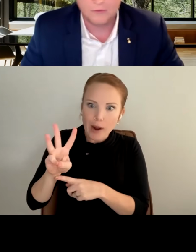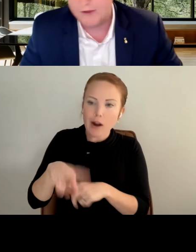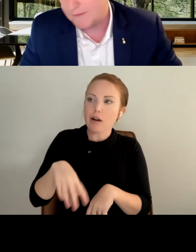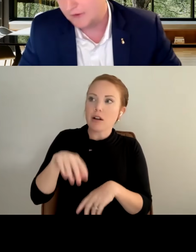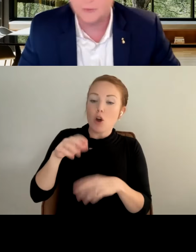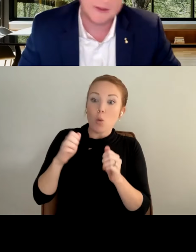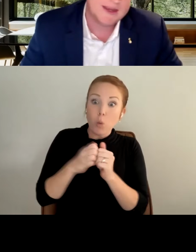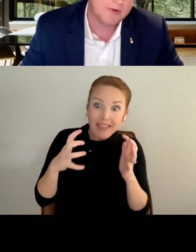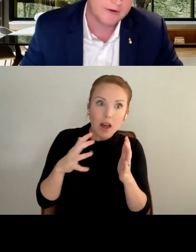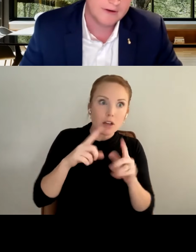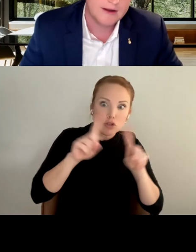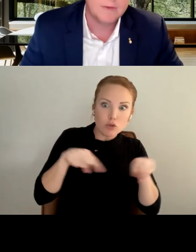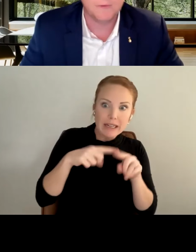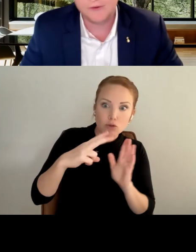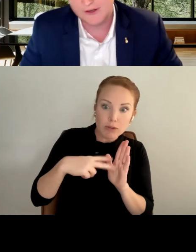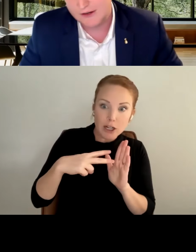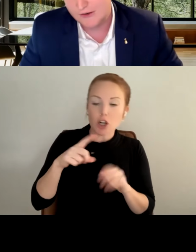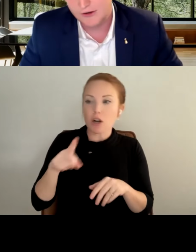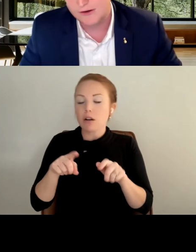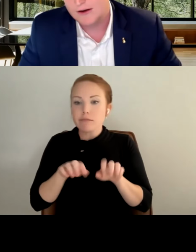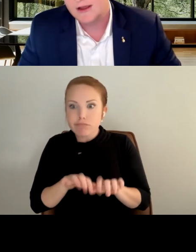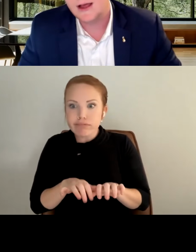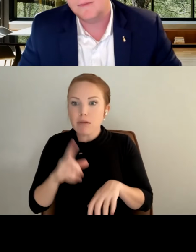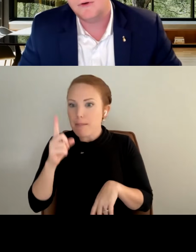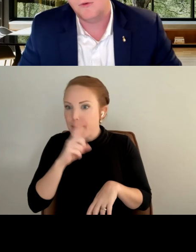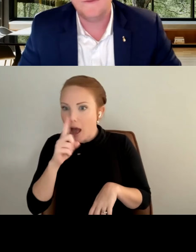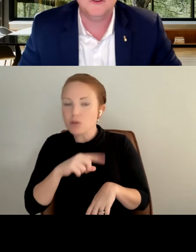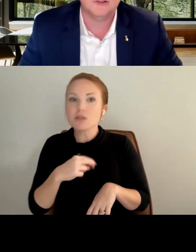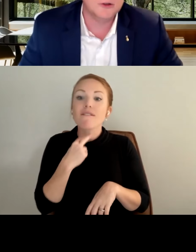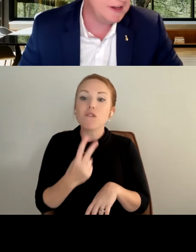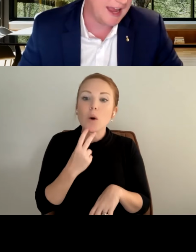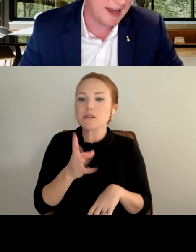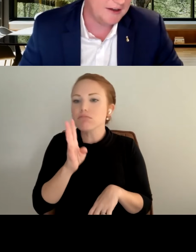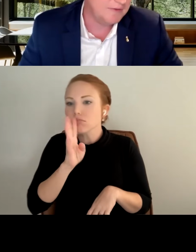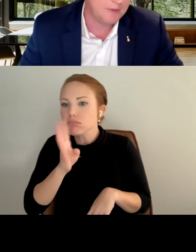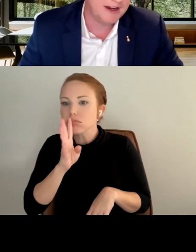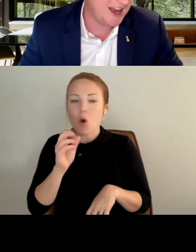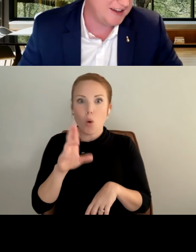with a mouse, with a keyboard, with voice dictation, or even just looking at it from a